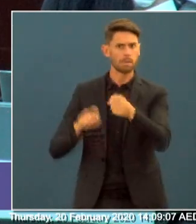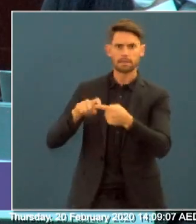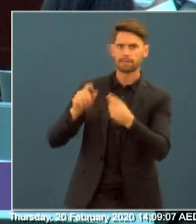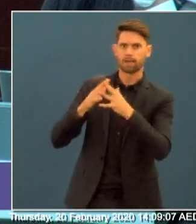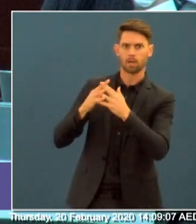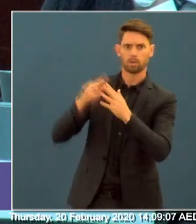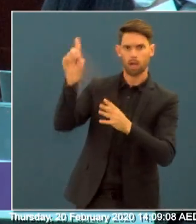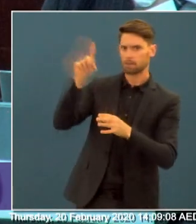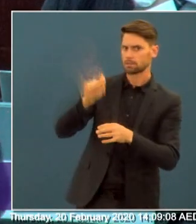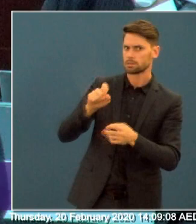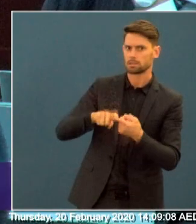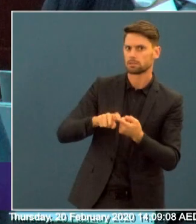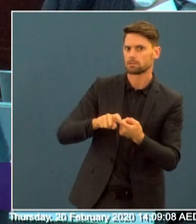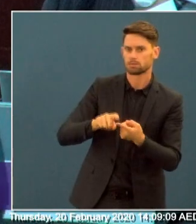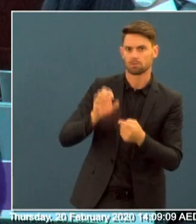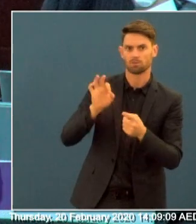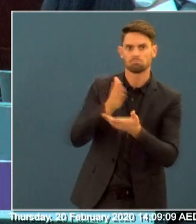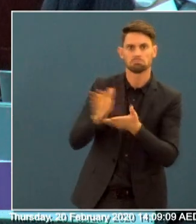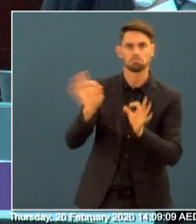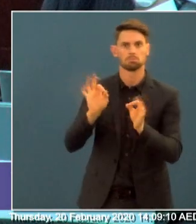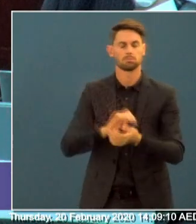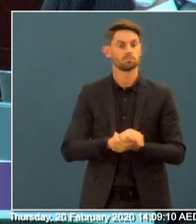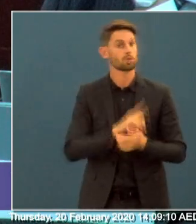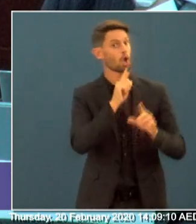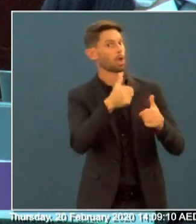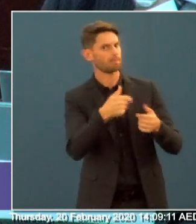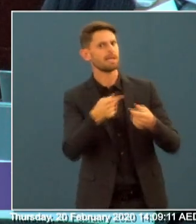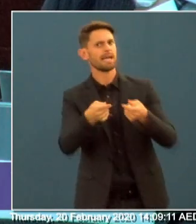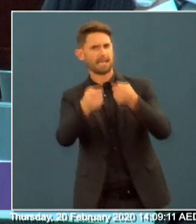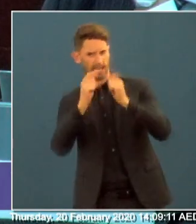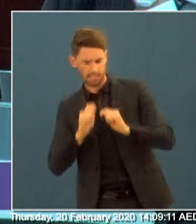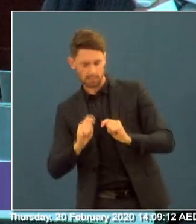Then, the next one was a national population health strategy.